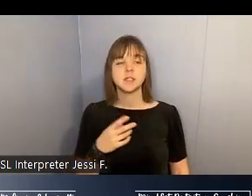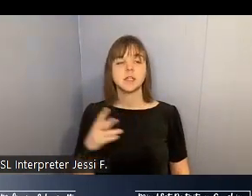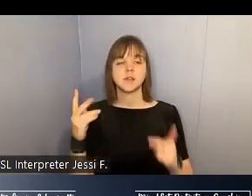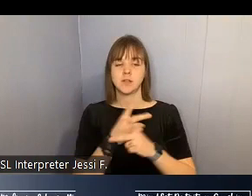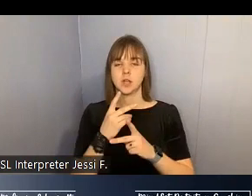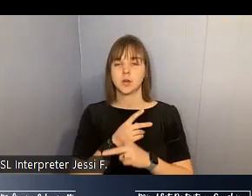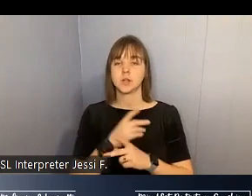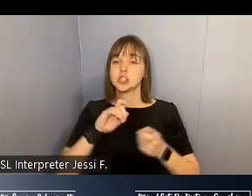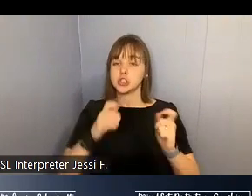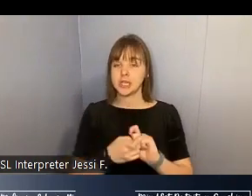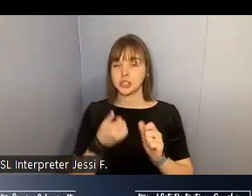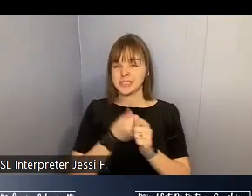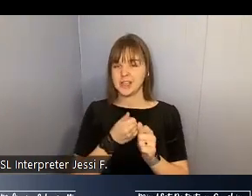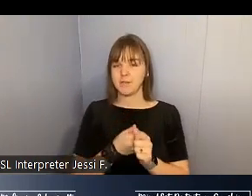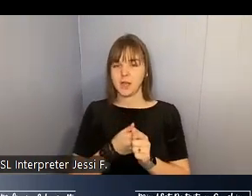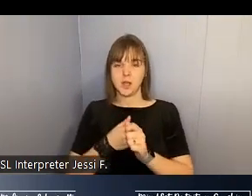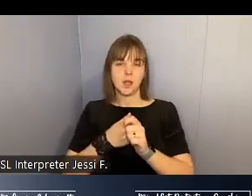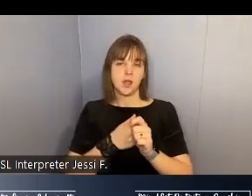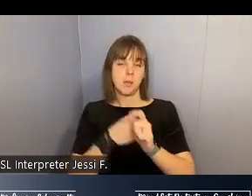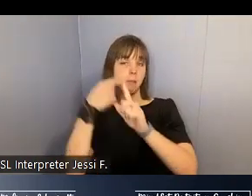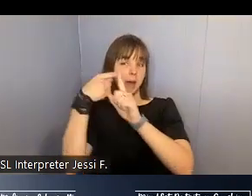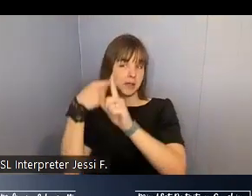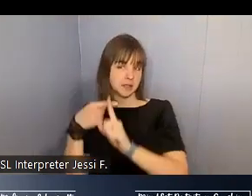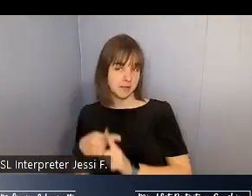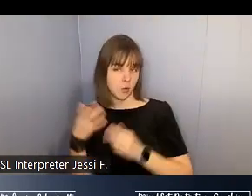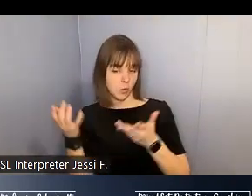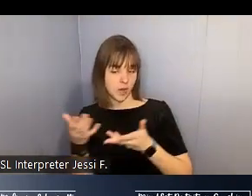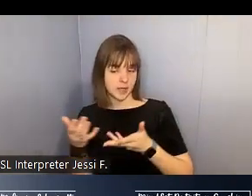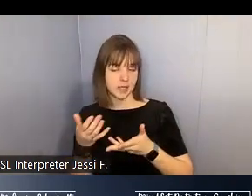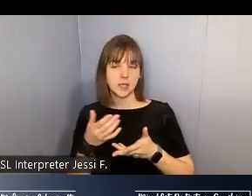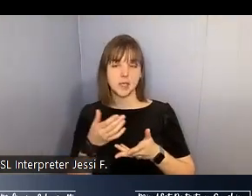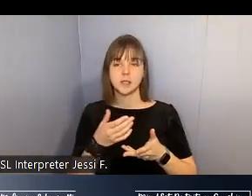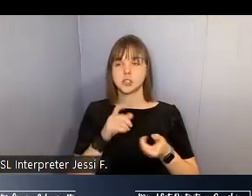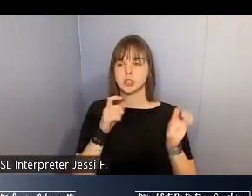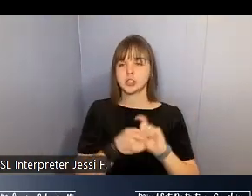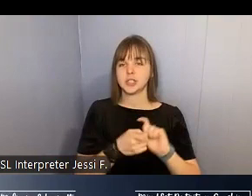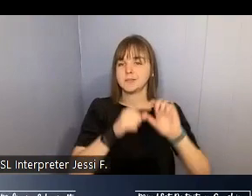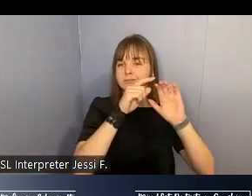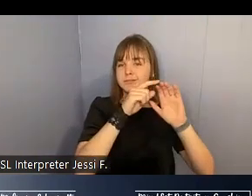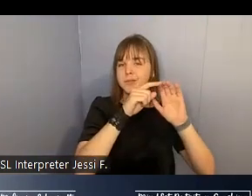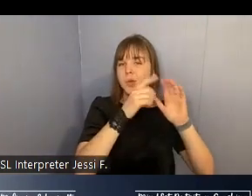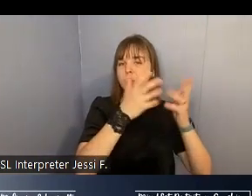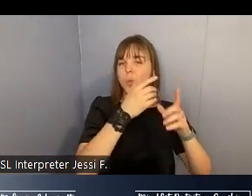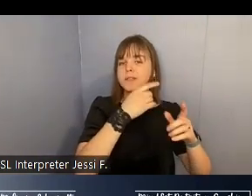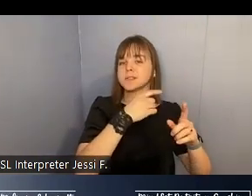What positive things will happen when you change? And then what's good about not changing? Because not changing comes with benefits too.